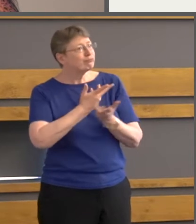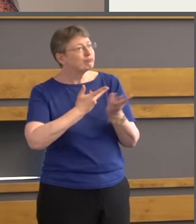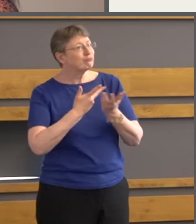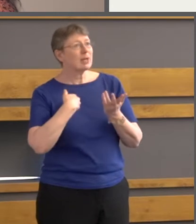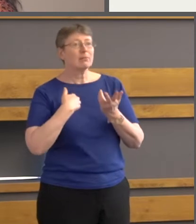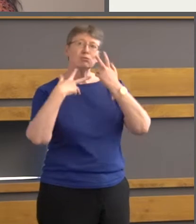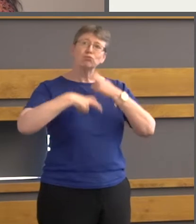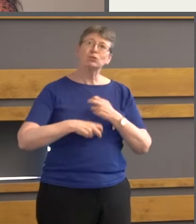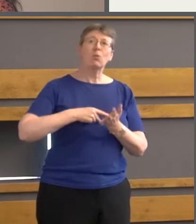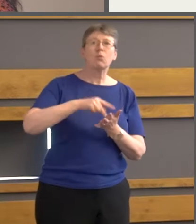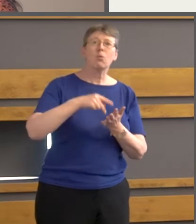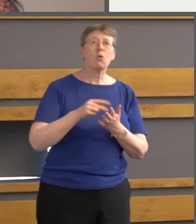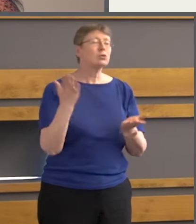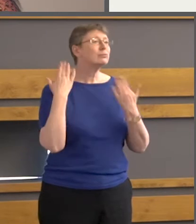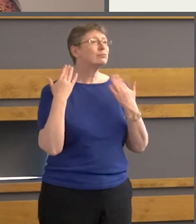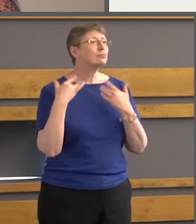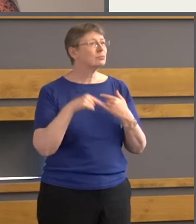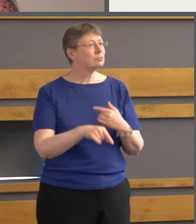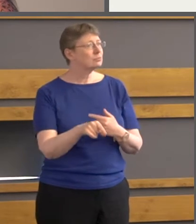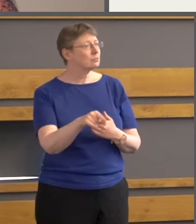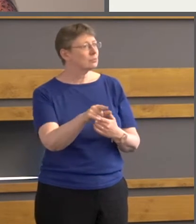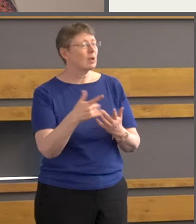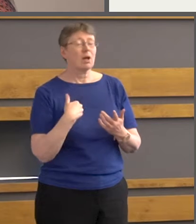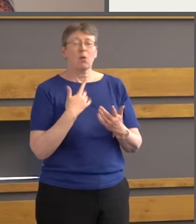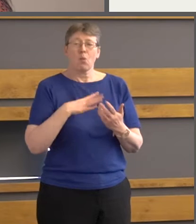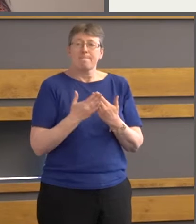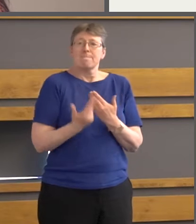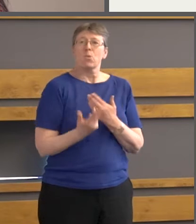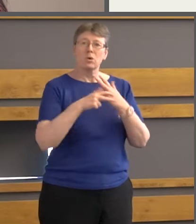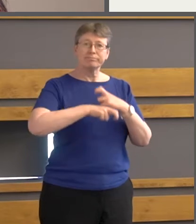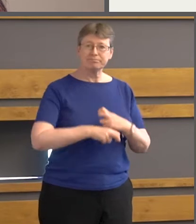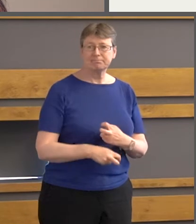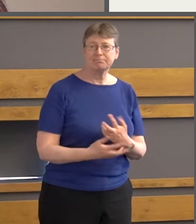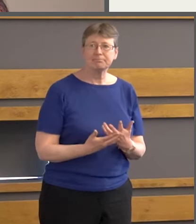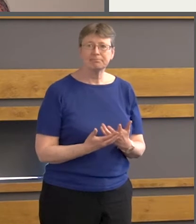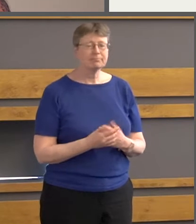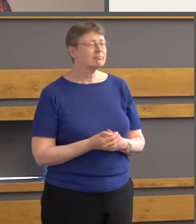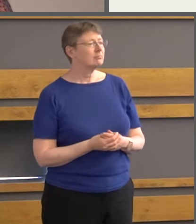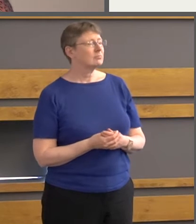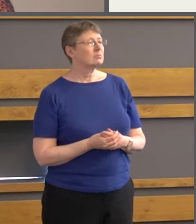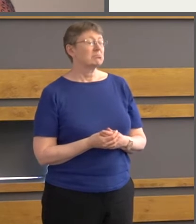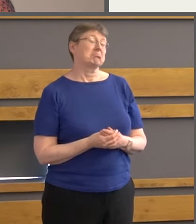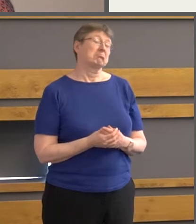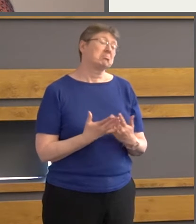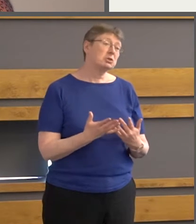and I think there's a connection here that I'd like to explore." And so I began that in the archives